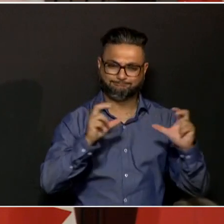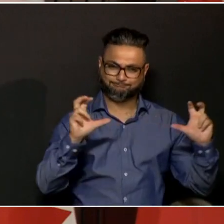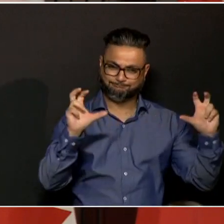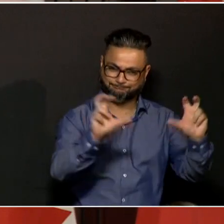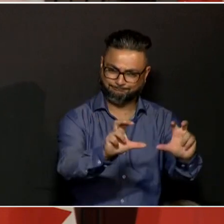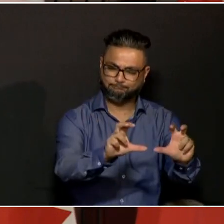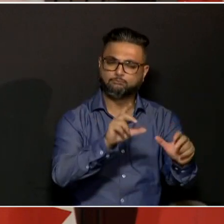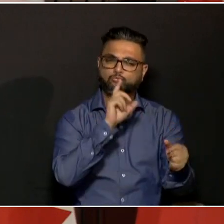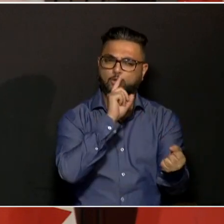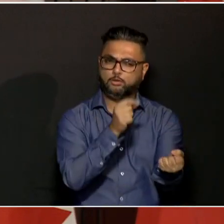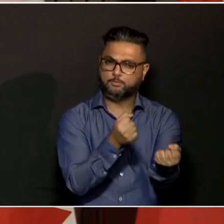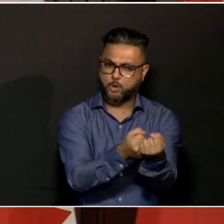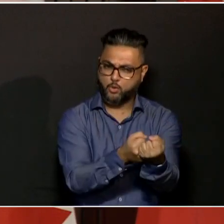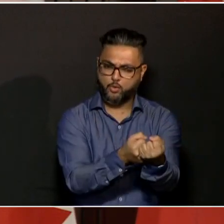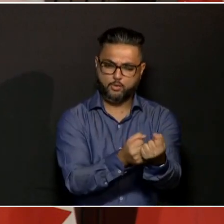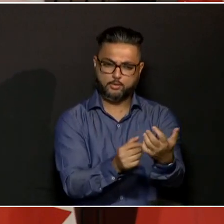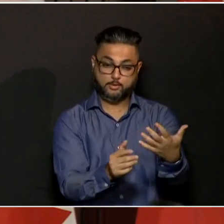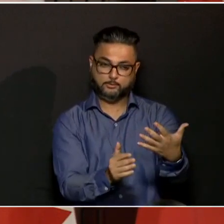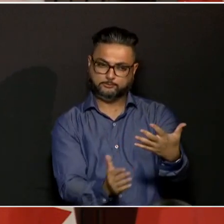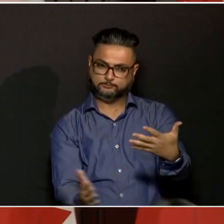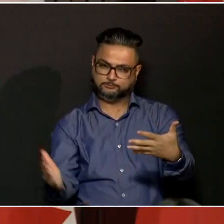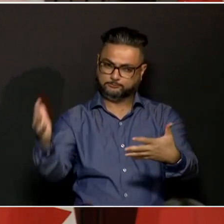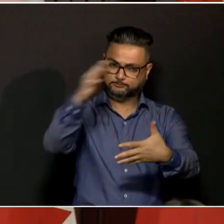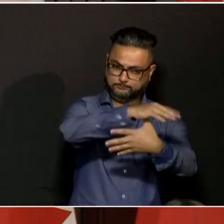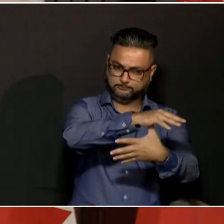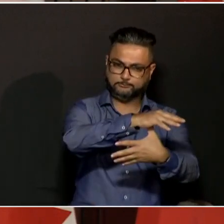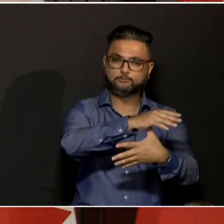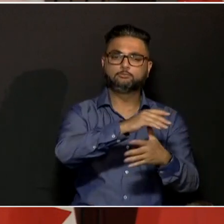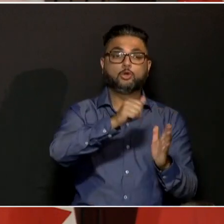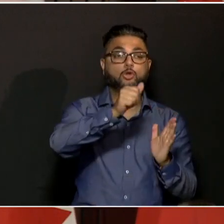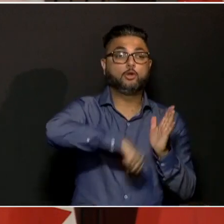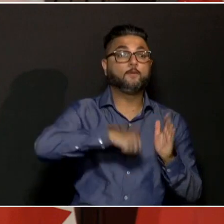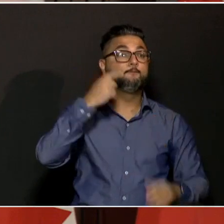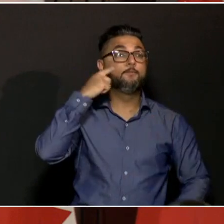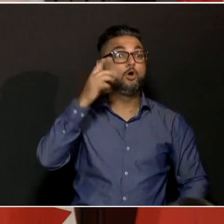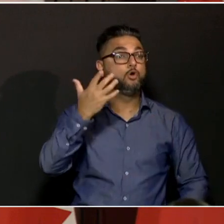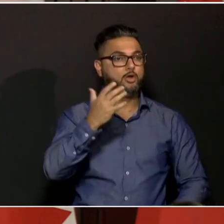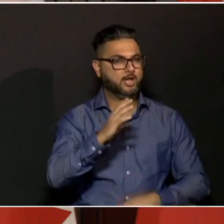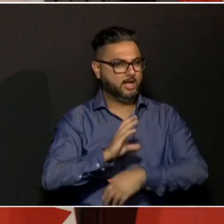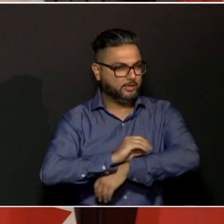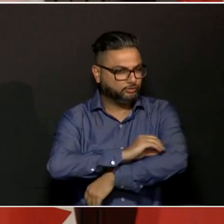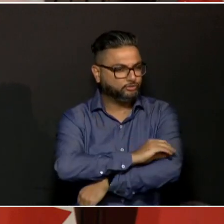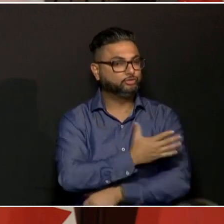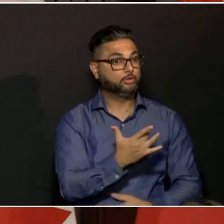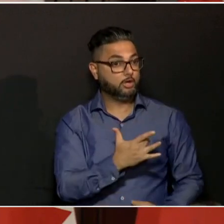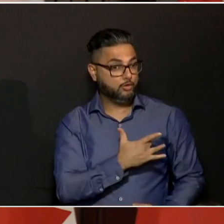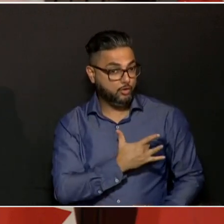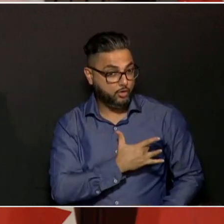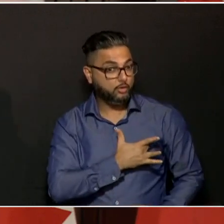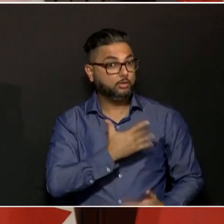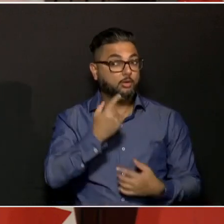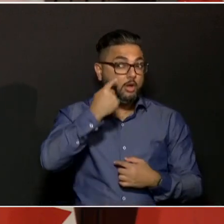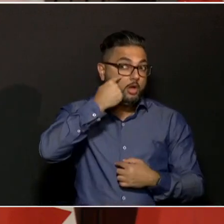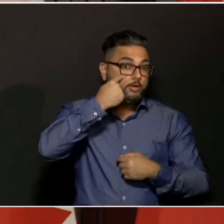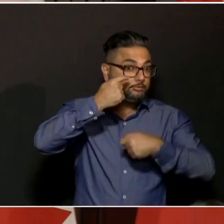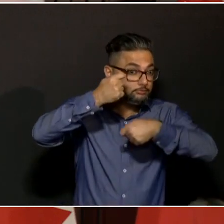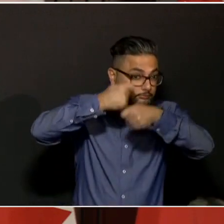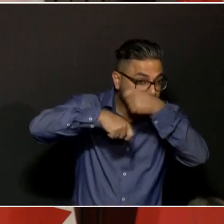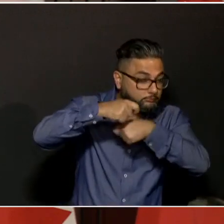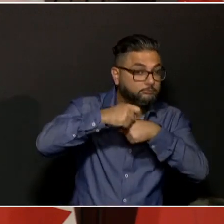support additional volumes of priority surgeries like cancer, cardiac, cataract and orthopedic procedures.